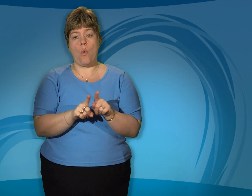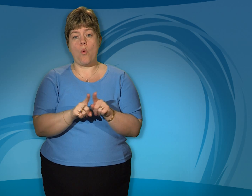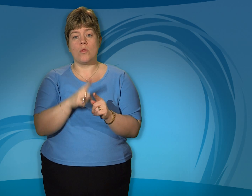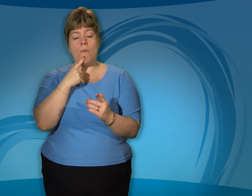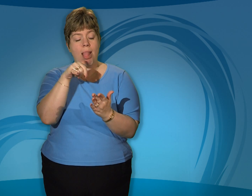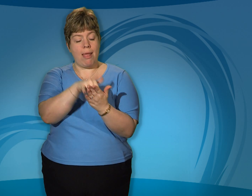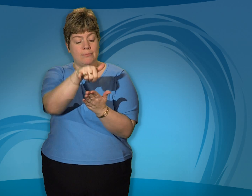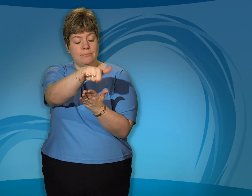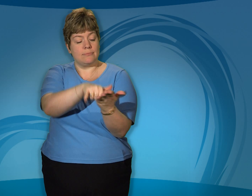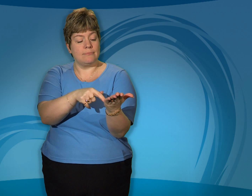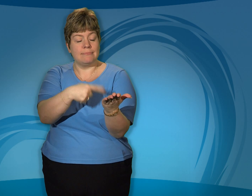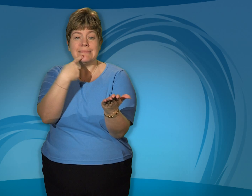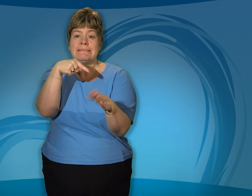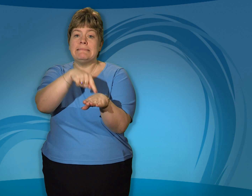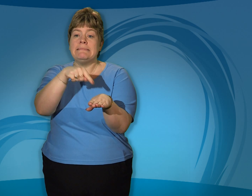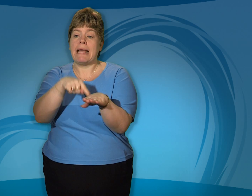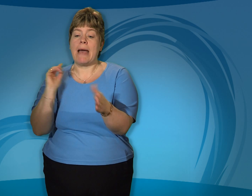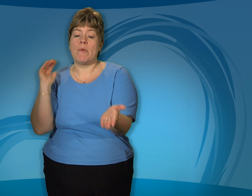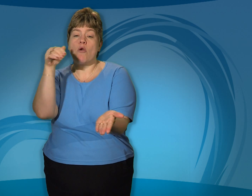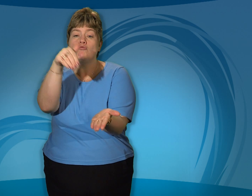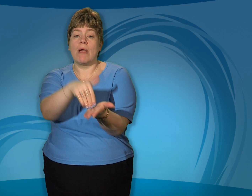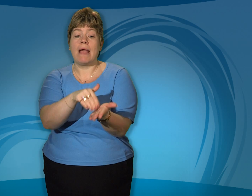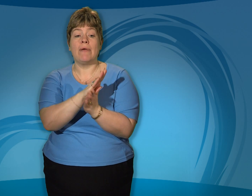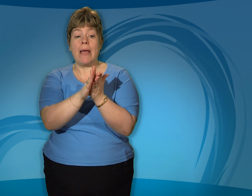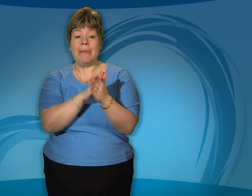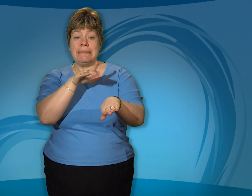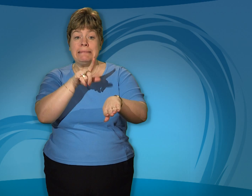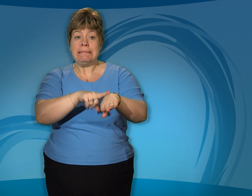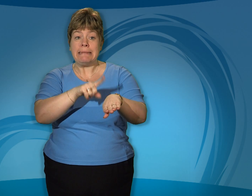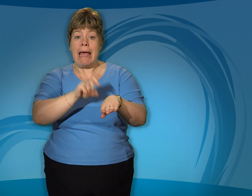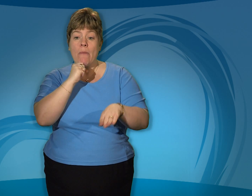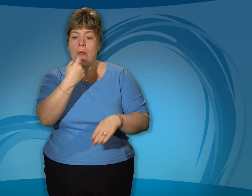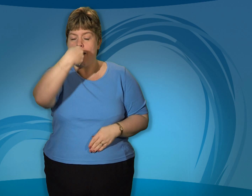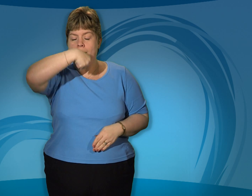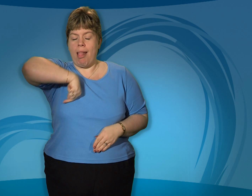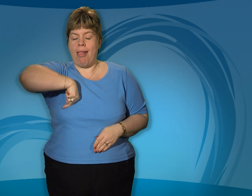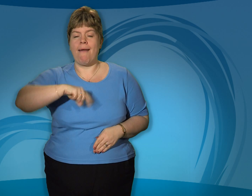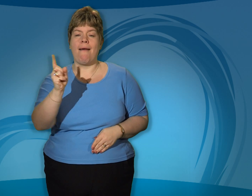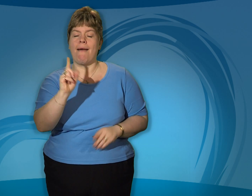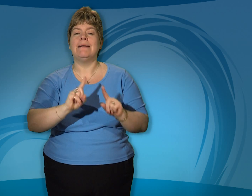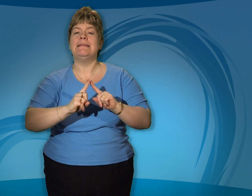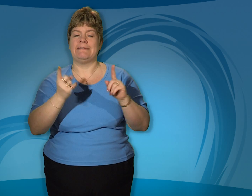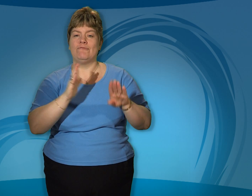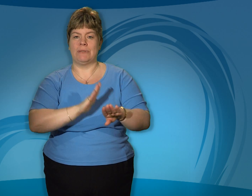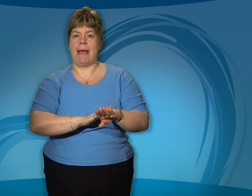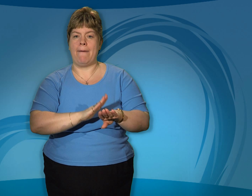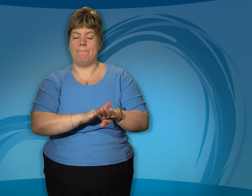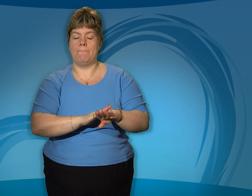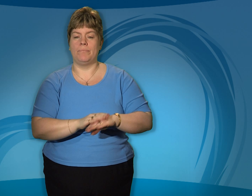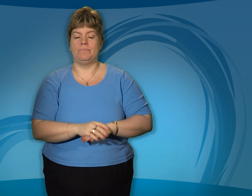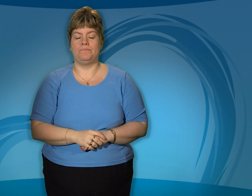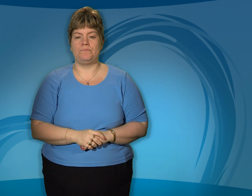Please note, your appointment time is for arrival in the department and not the time of your procedure.